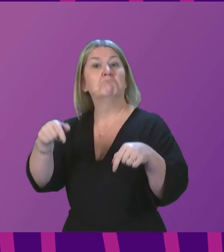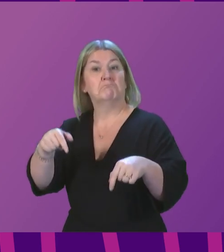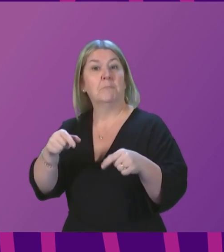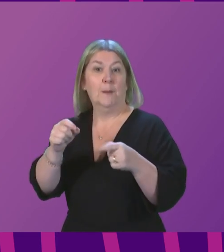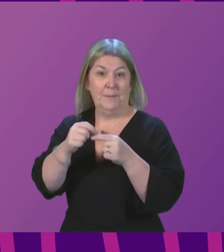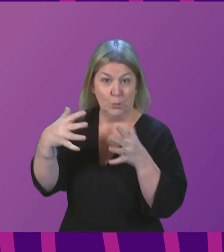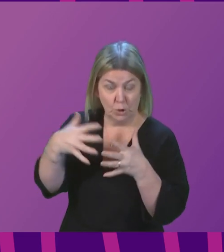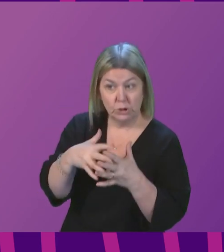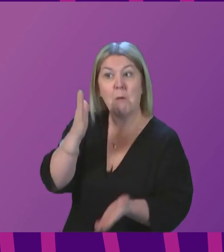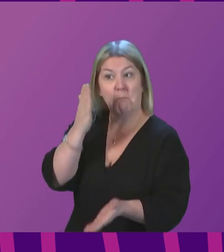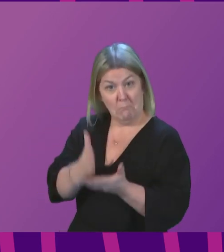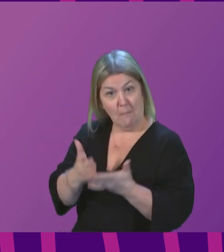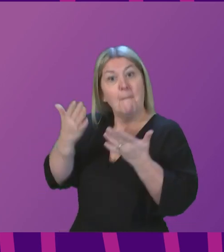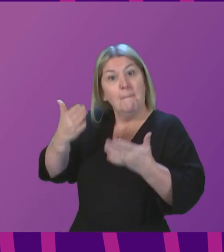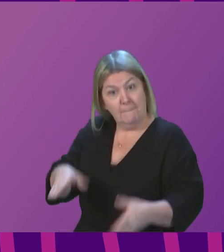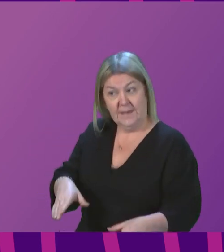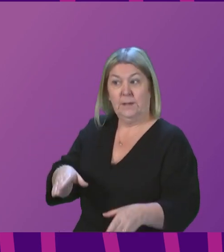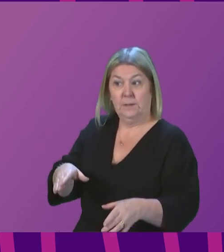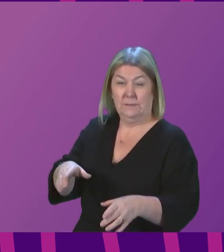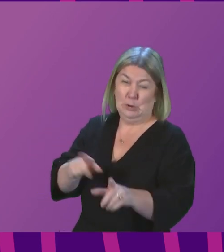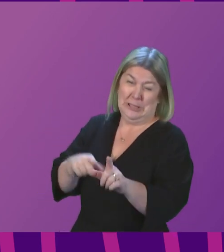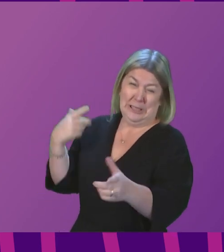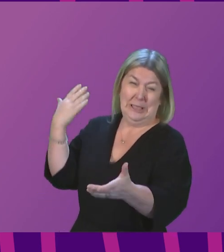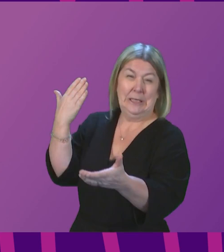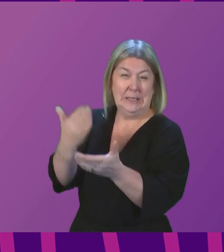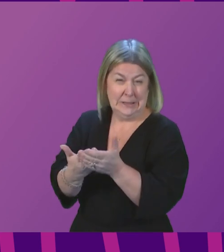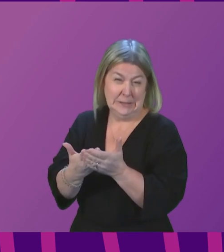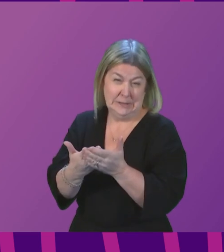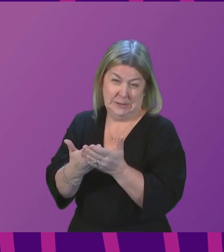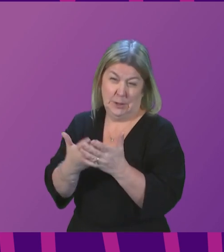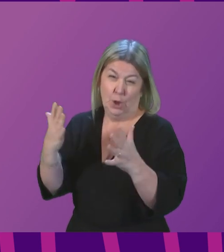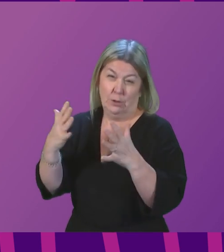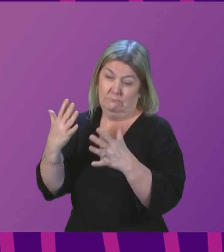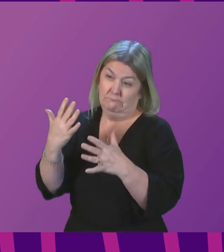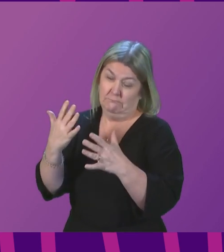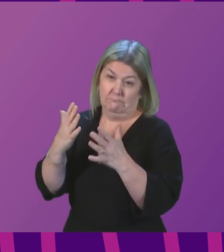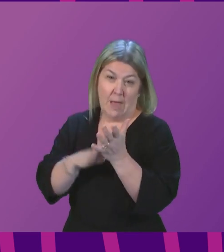longest serving member of Parliament, which goes to show what an outstanding service he does for his constituents.